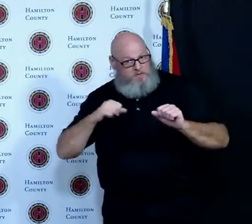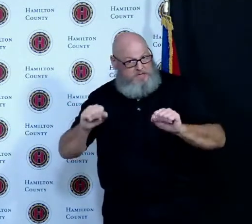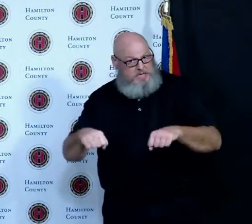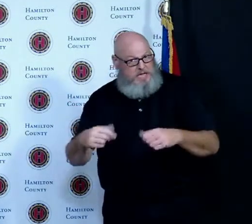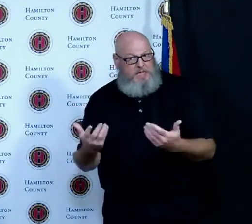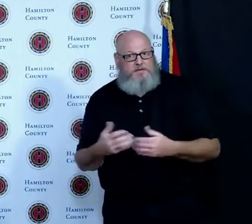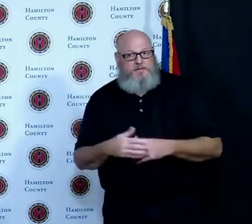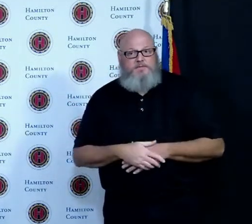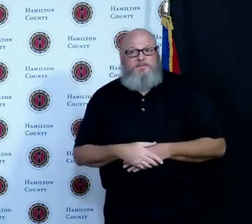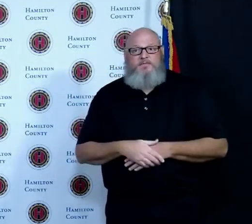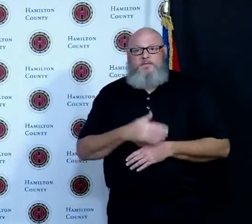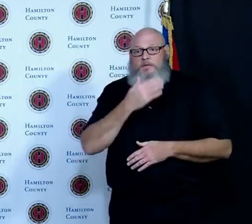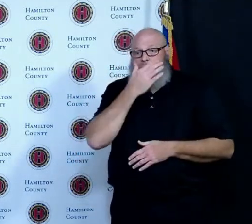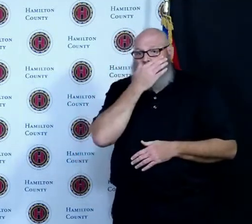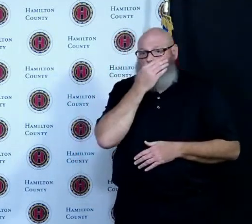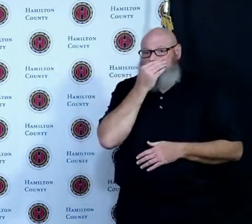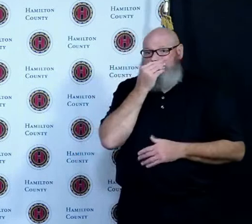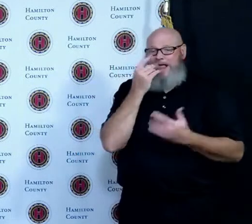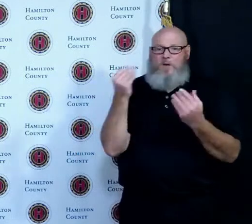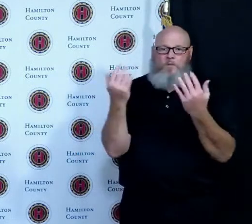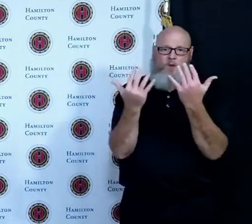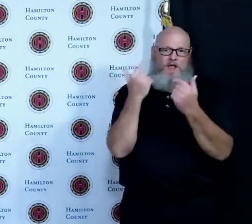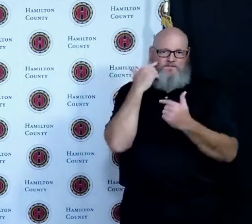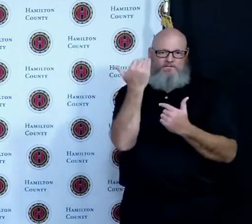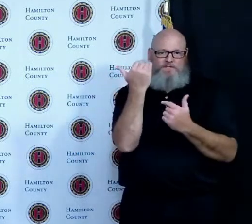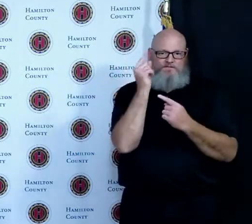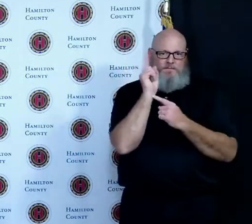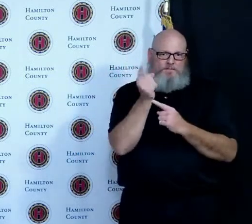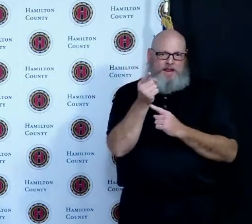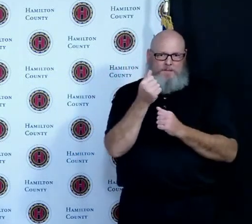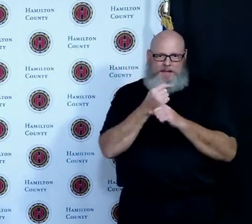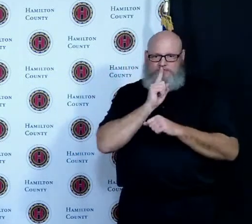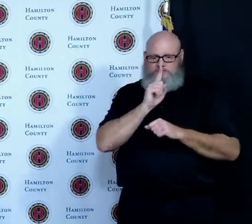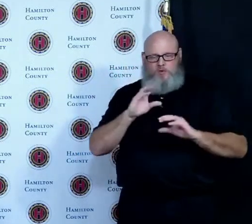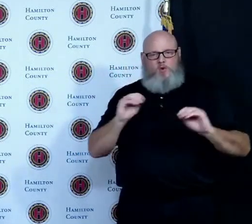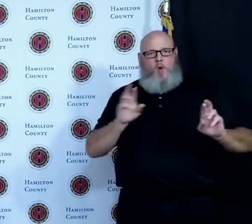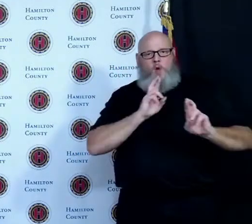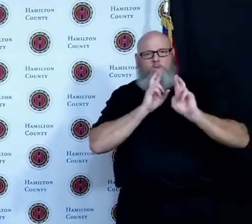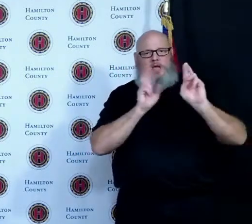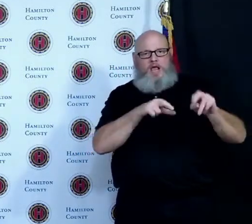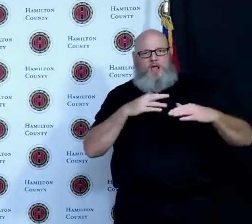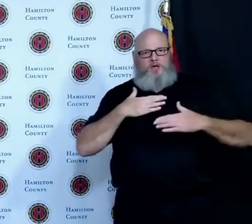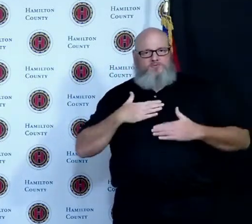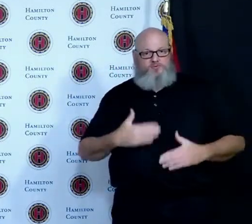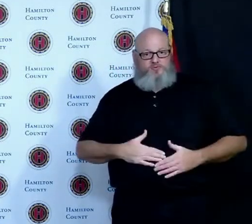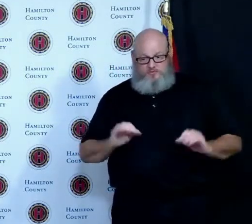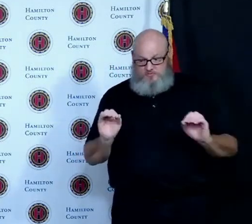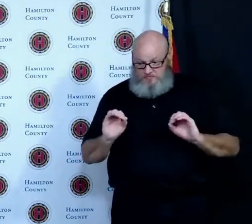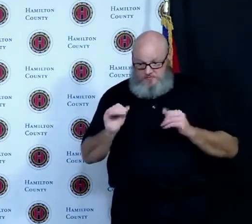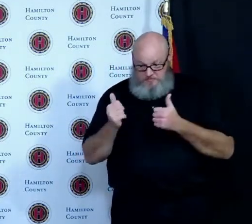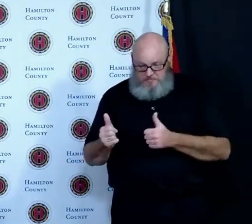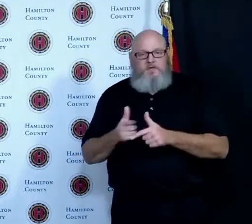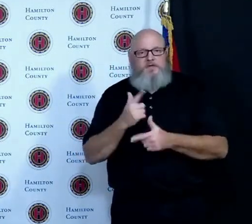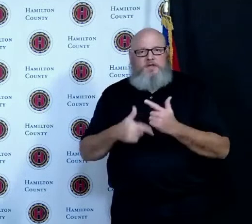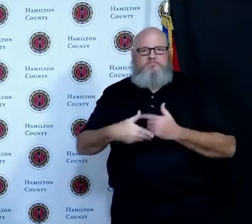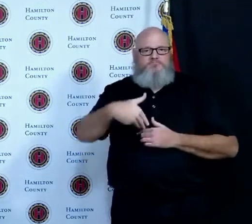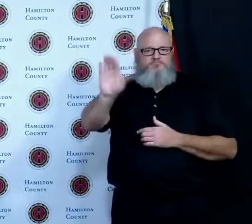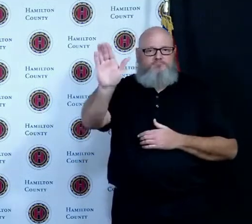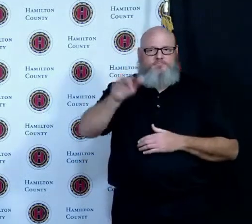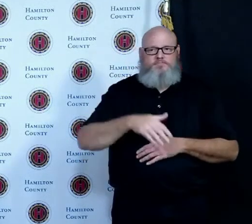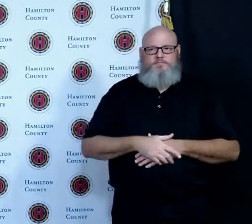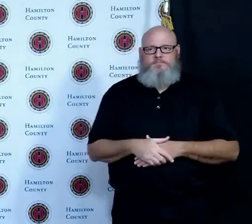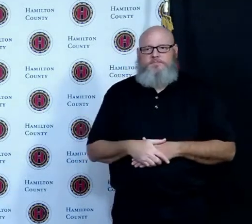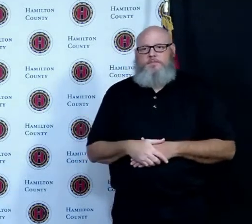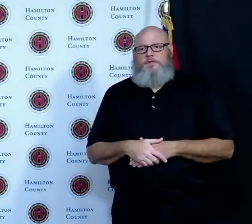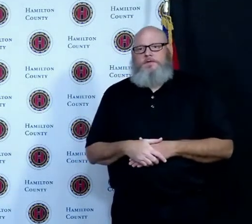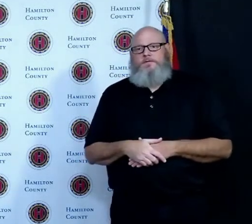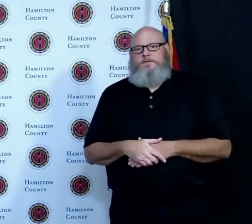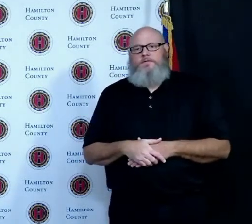and we may use the inside the gymnasium but spaced out appropriately model as well Greg 1A is not